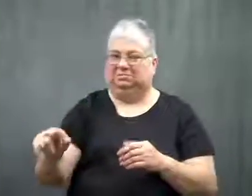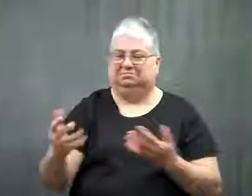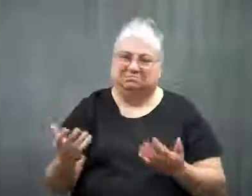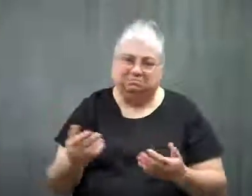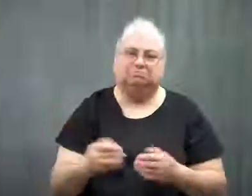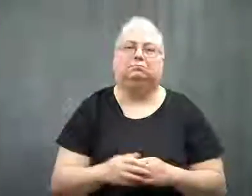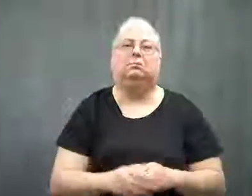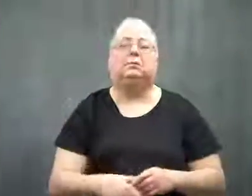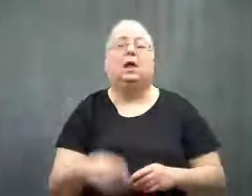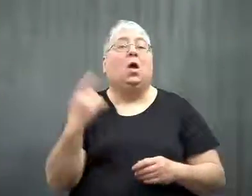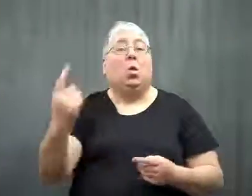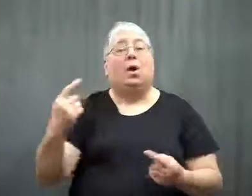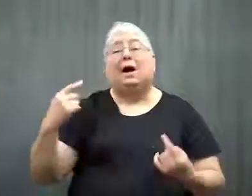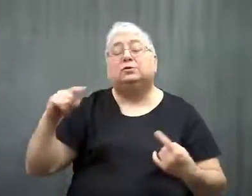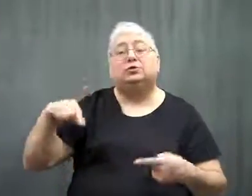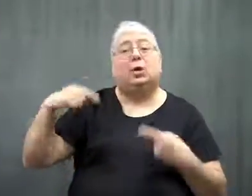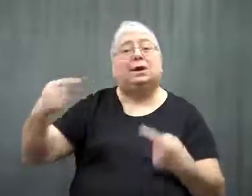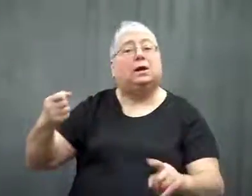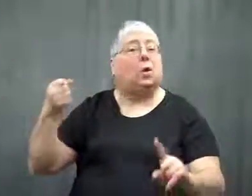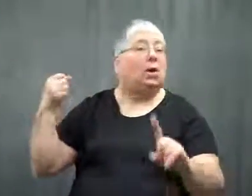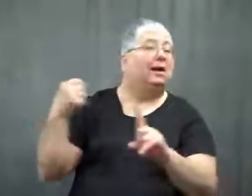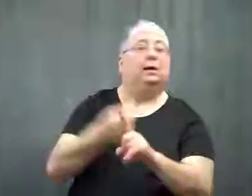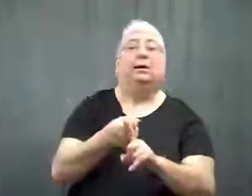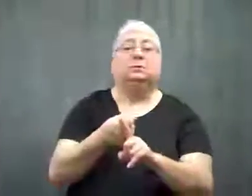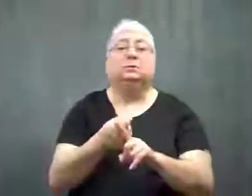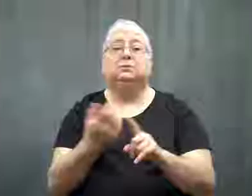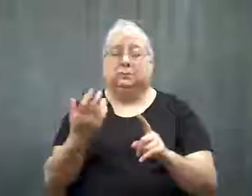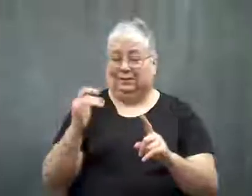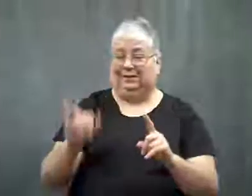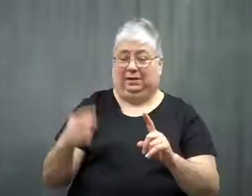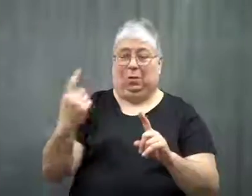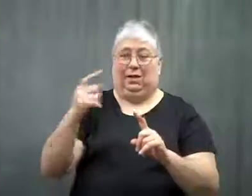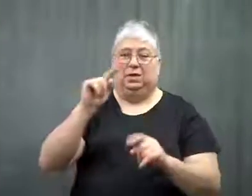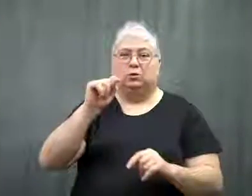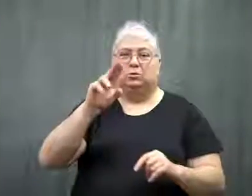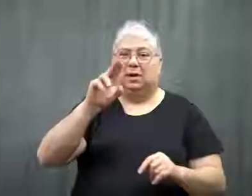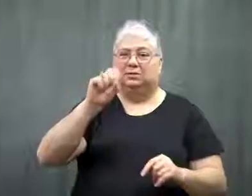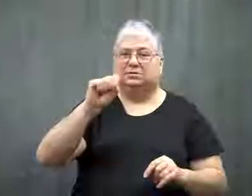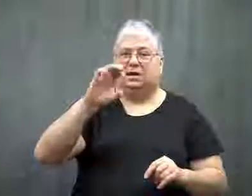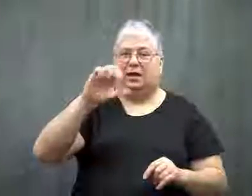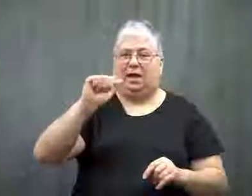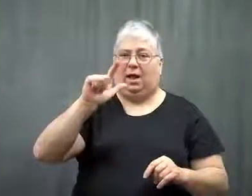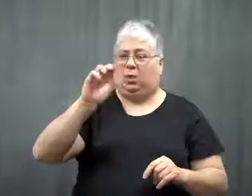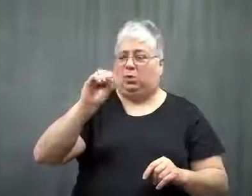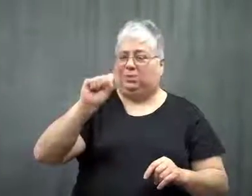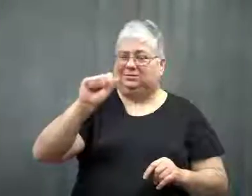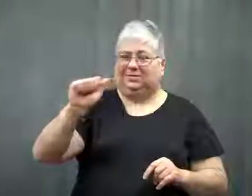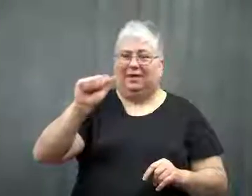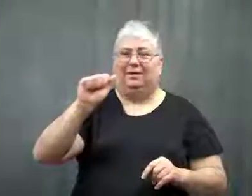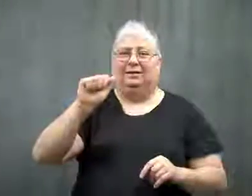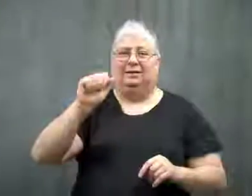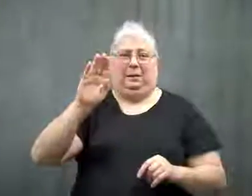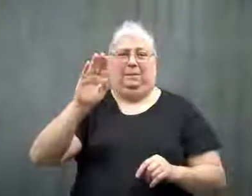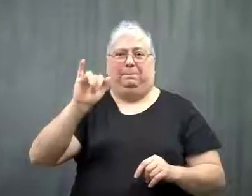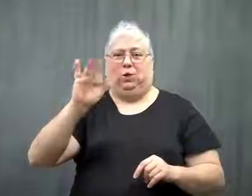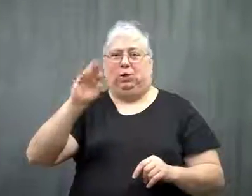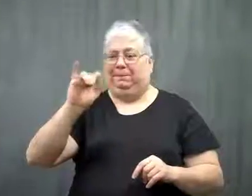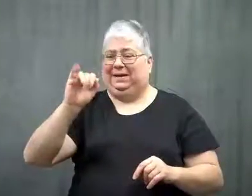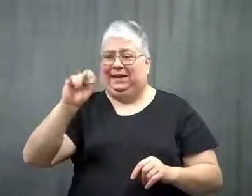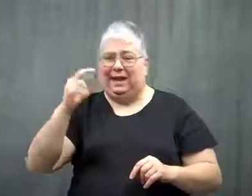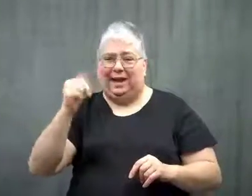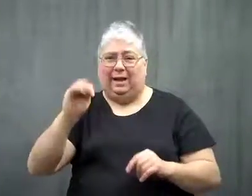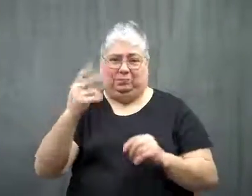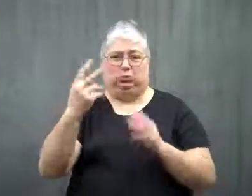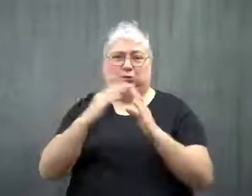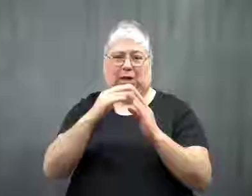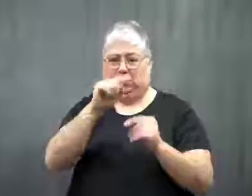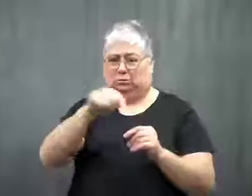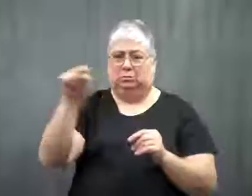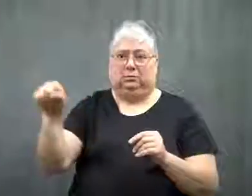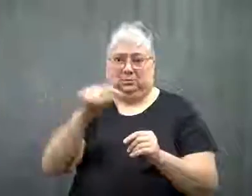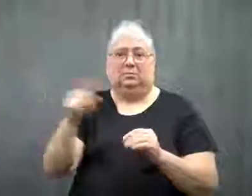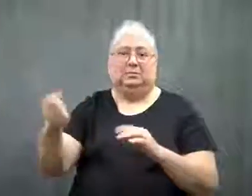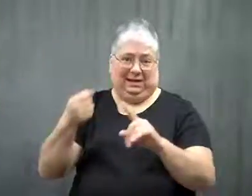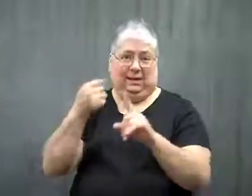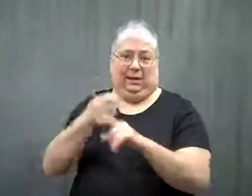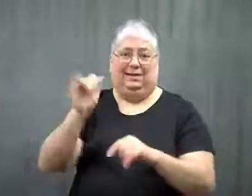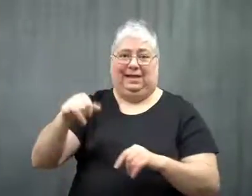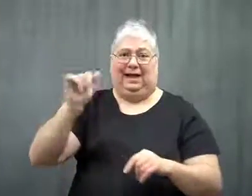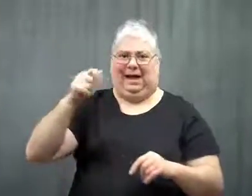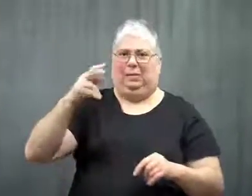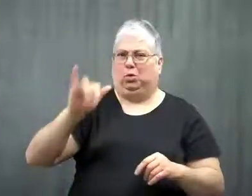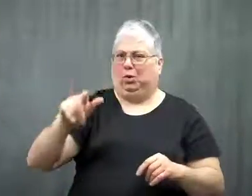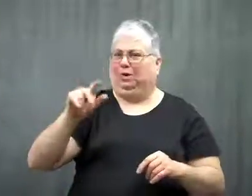A single tornado hit the cities of Tuscaloosa and Birmingham in April 2011.